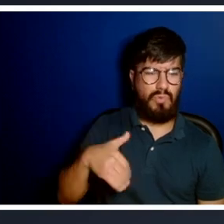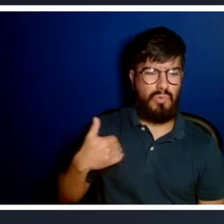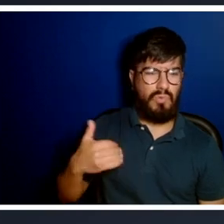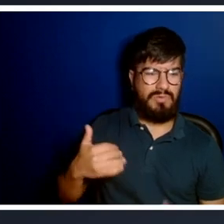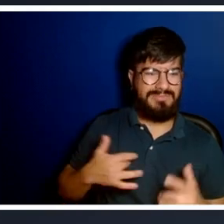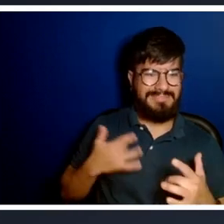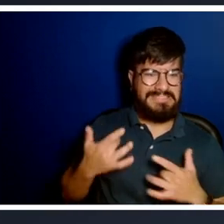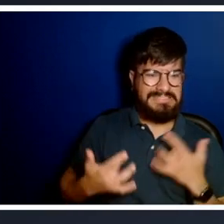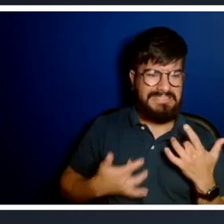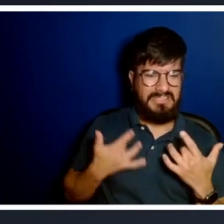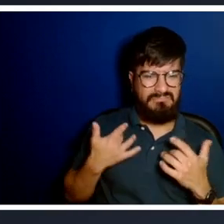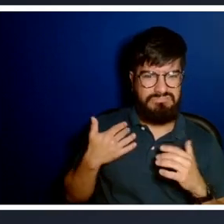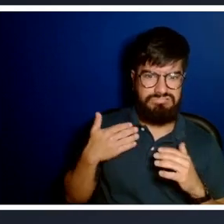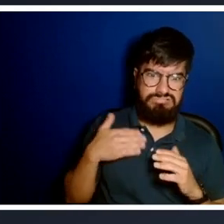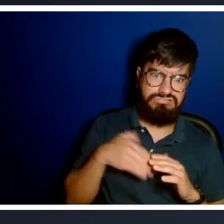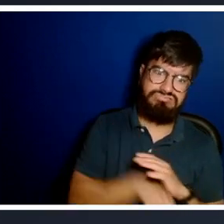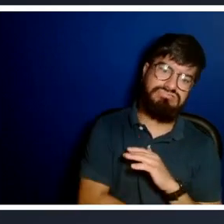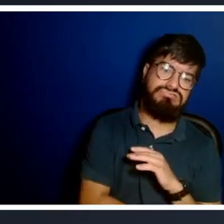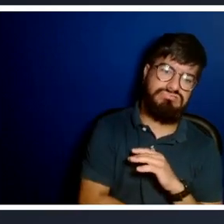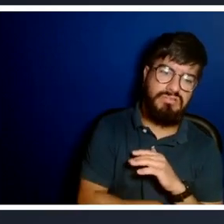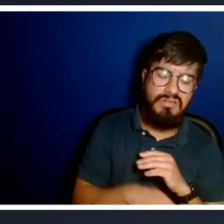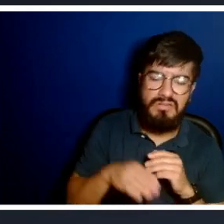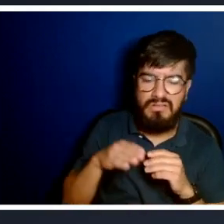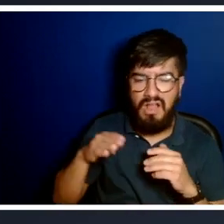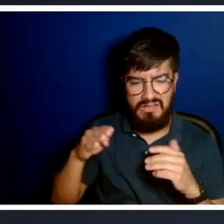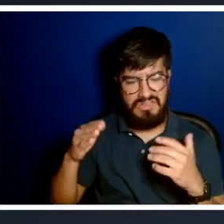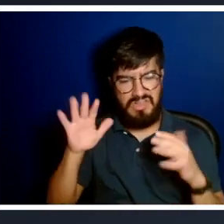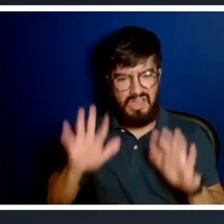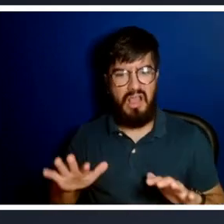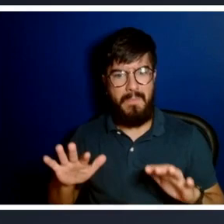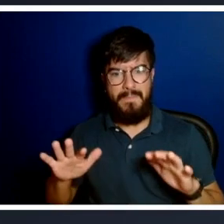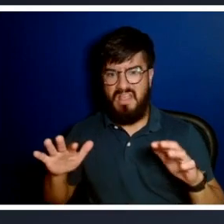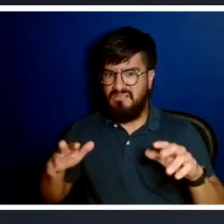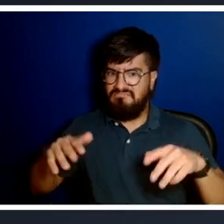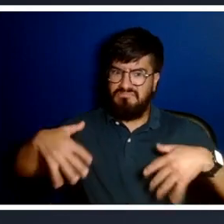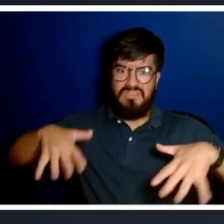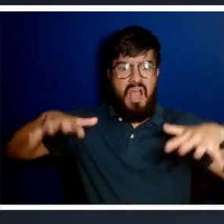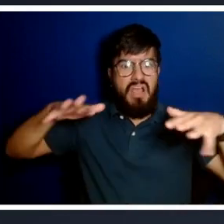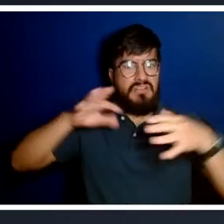is a concern, right. Like, this is a thing. And so, I think that's part of where, like,